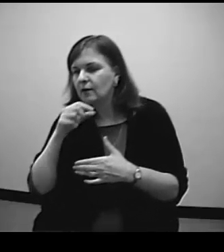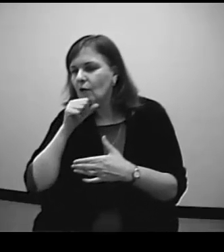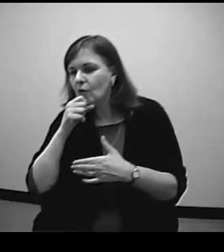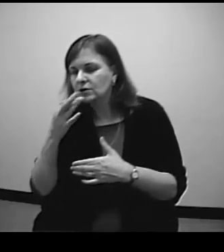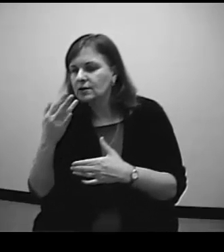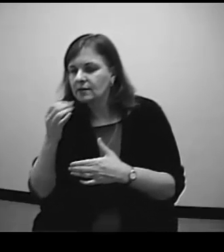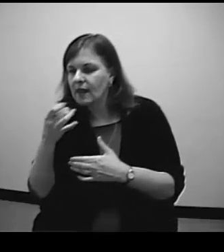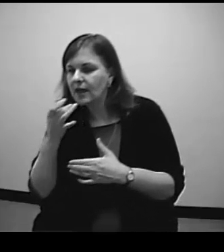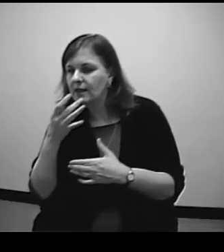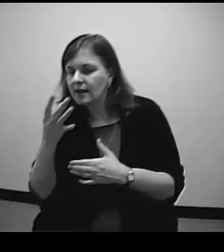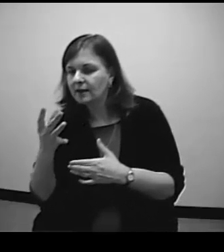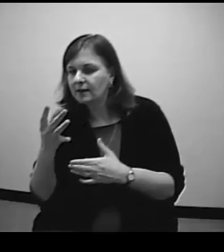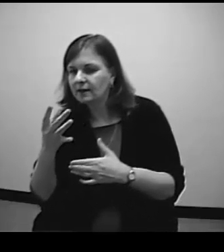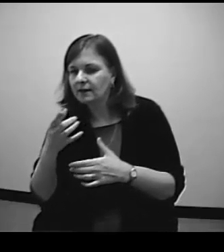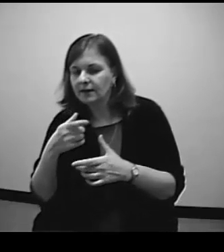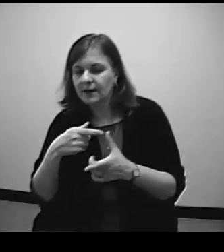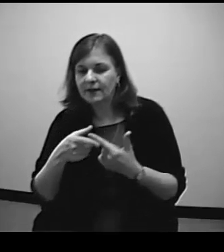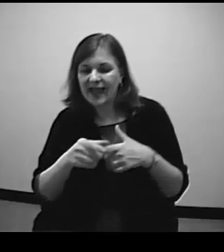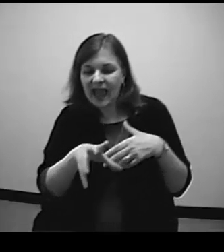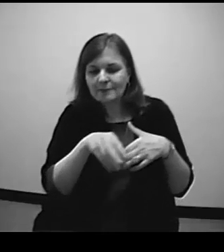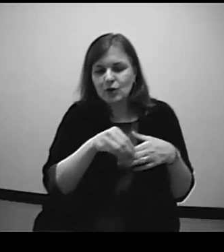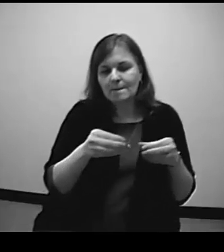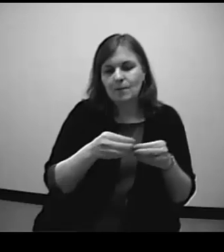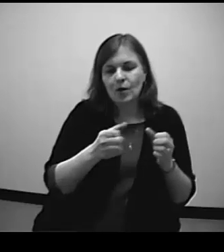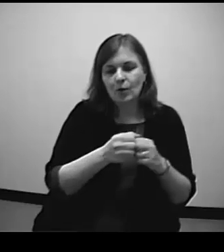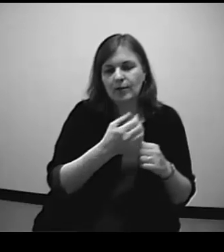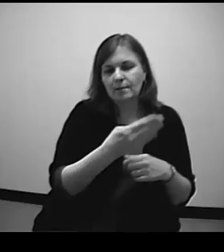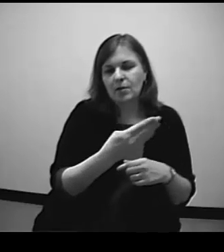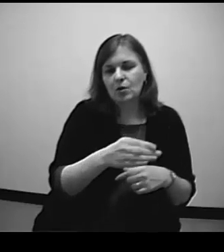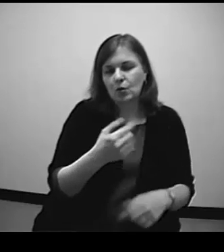carotenoids absorb in the blues and greens